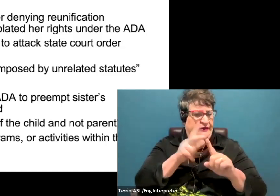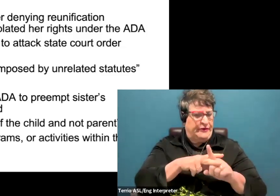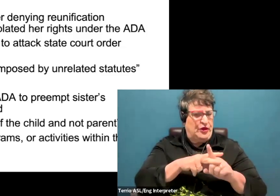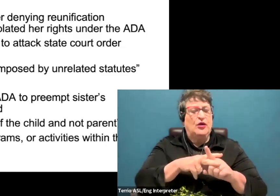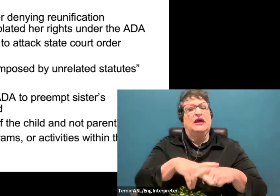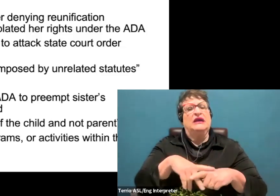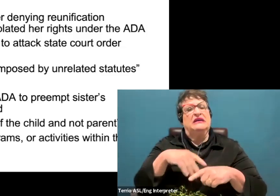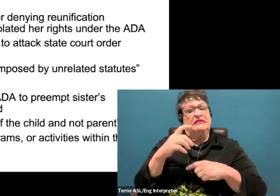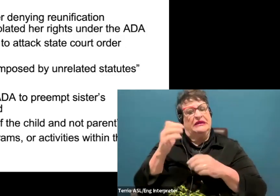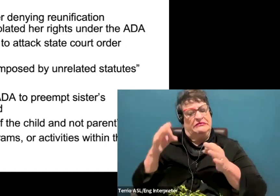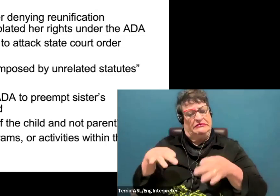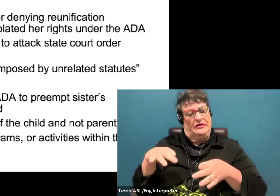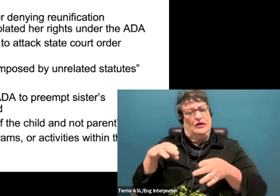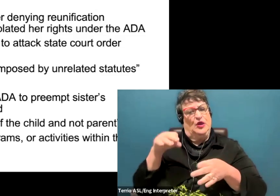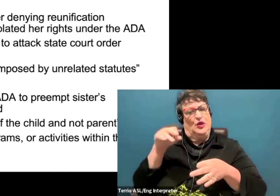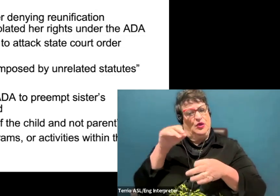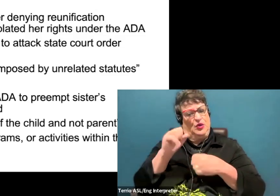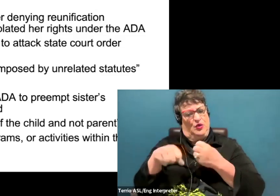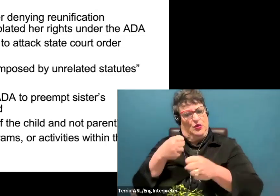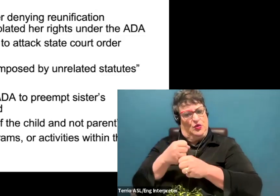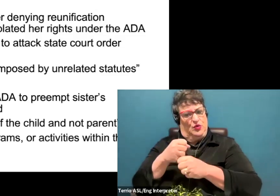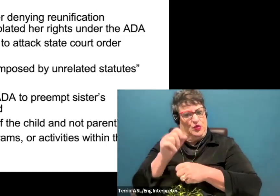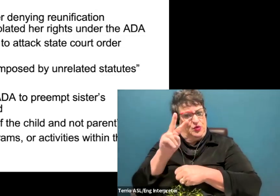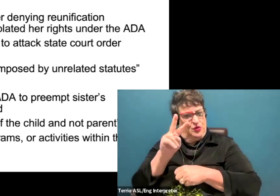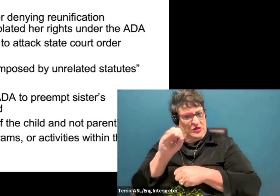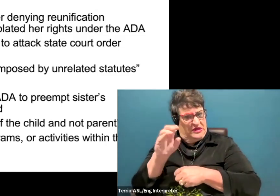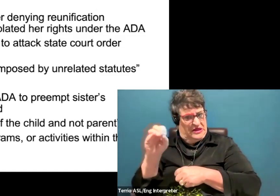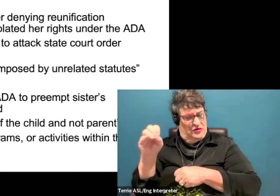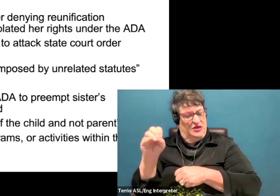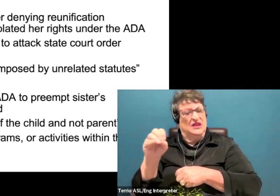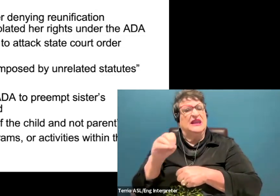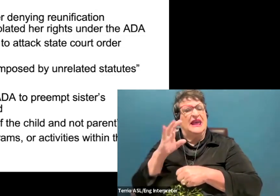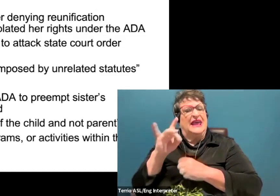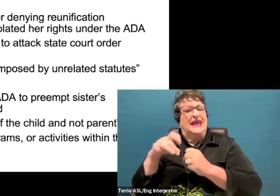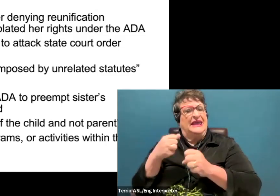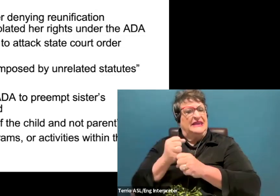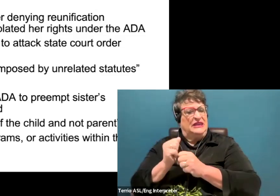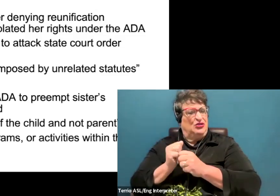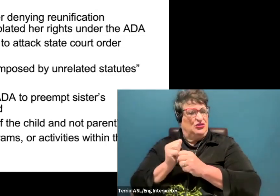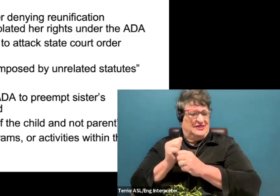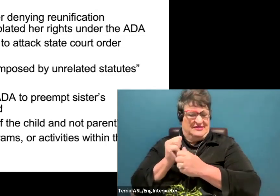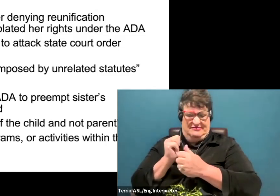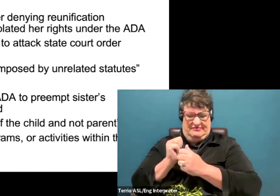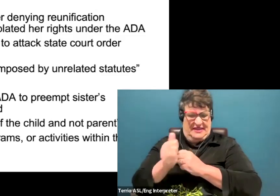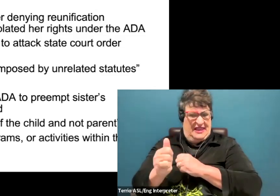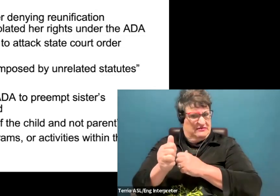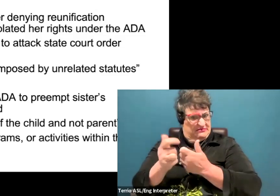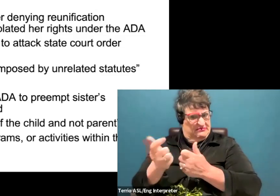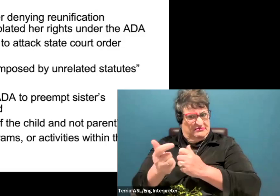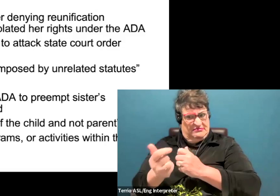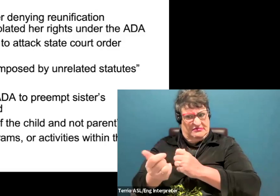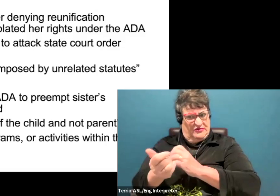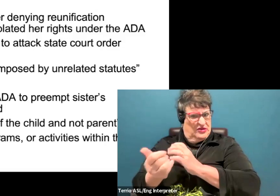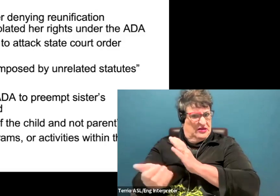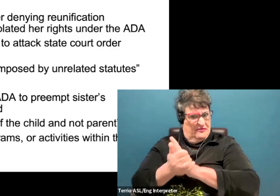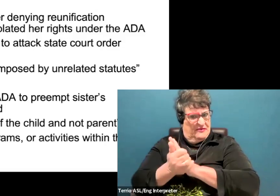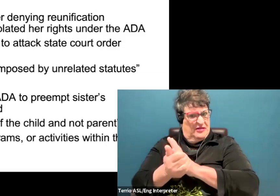which is eight years before the amendments and now 25 years after we've had all this information. They're still on the books, and courts still look to them.